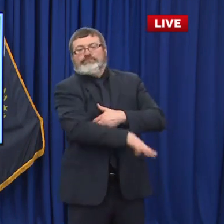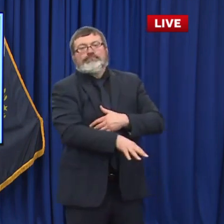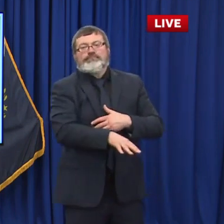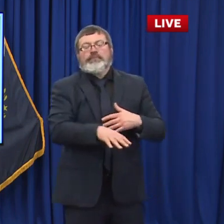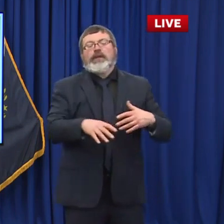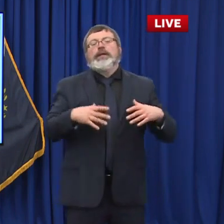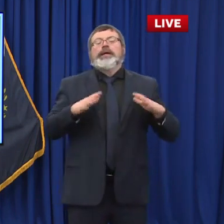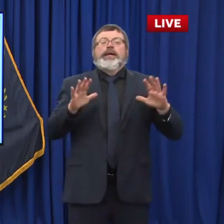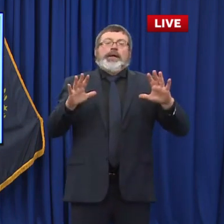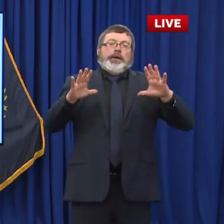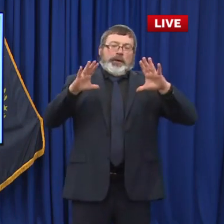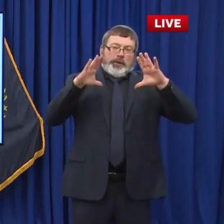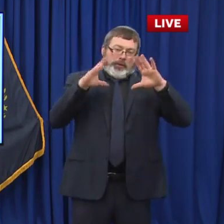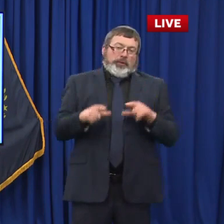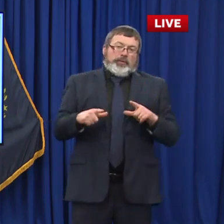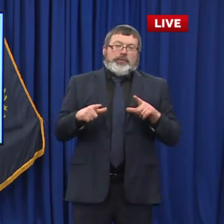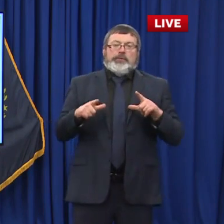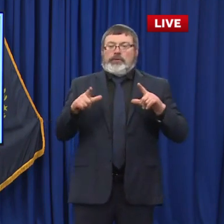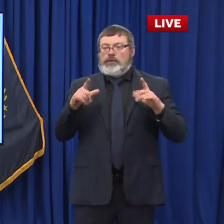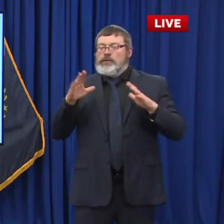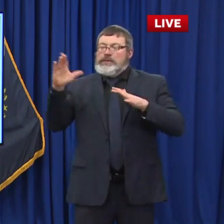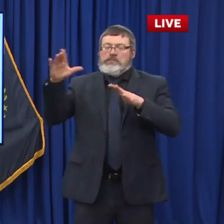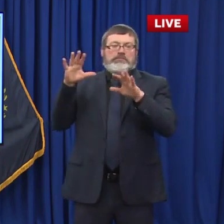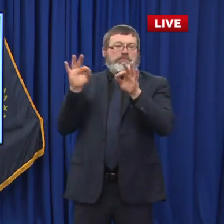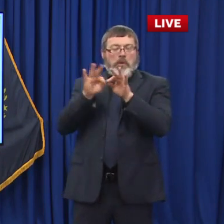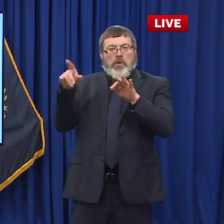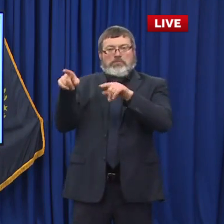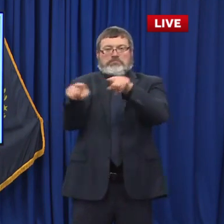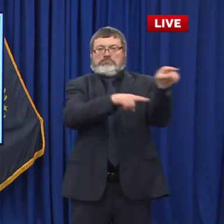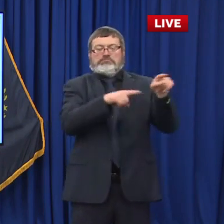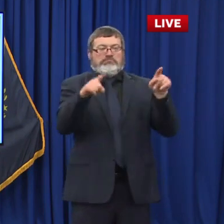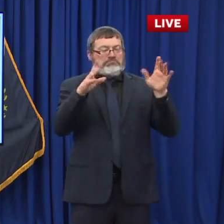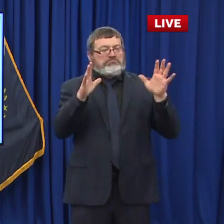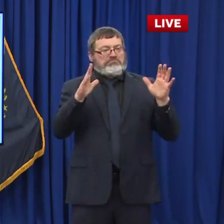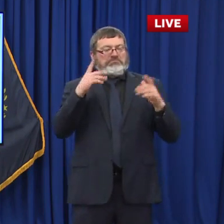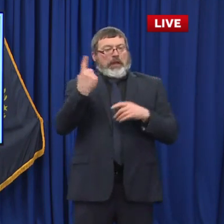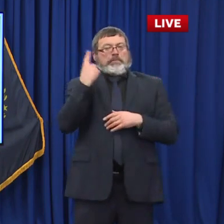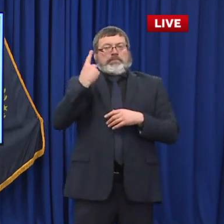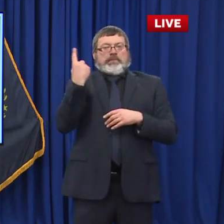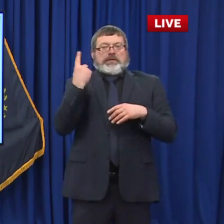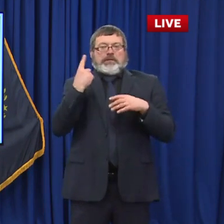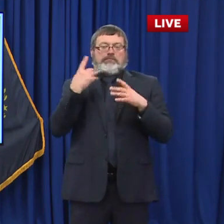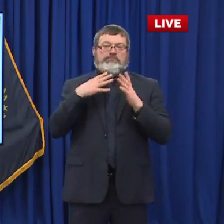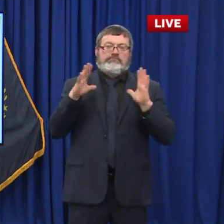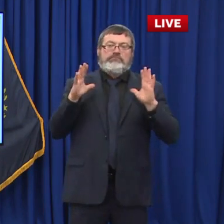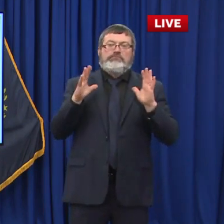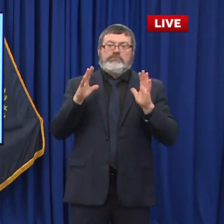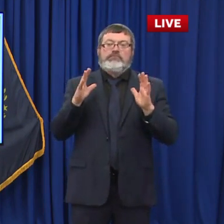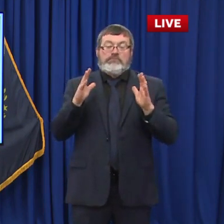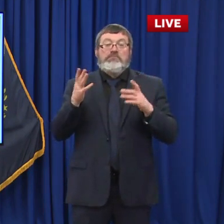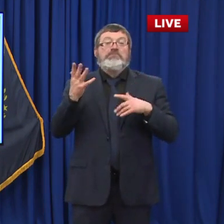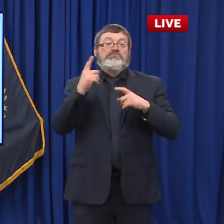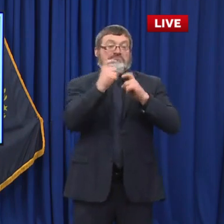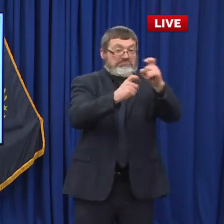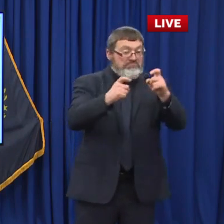THAT IS SOMETHING WE HAVE BEEN ADVOCATING FOR. THAT IS OKAY, SOMETHING IS BETTER THAN NOTHING.